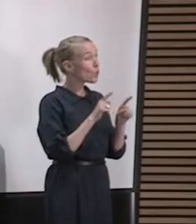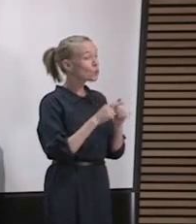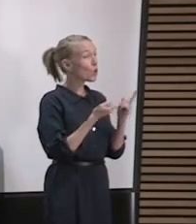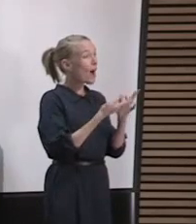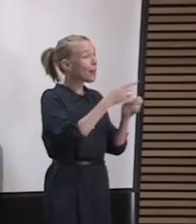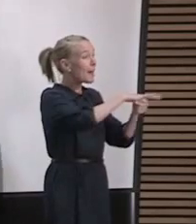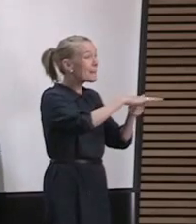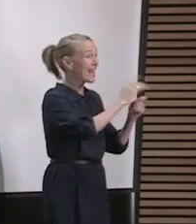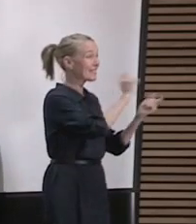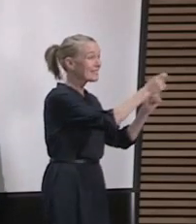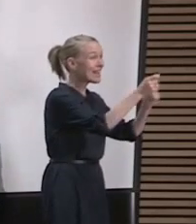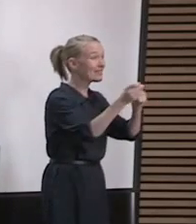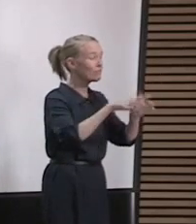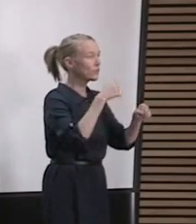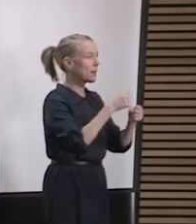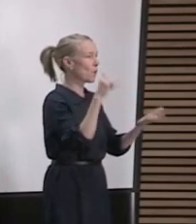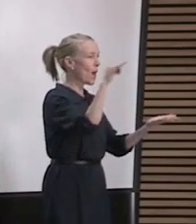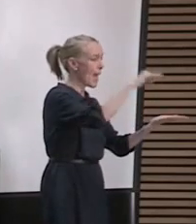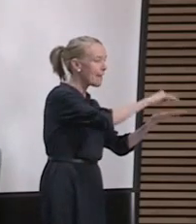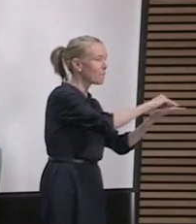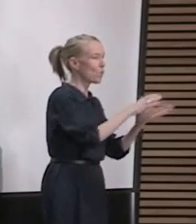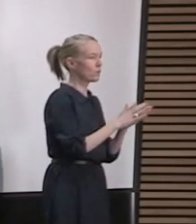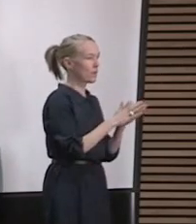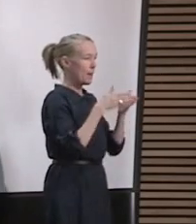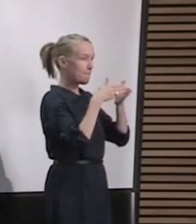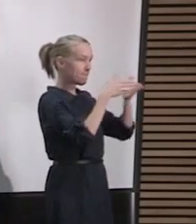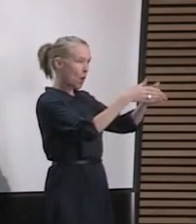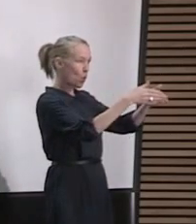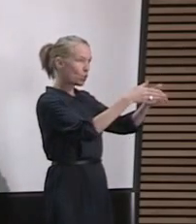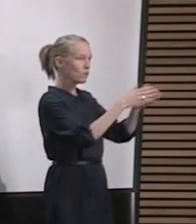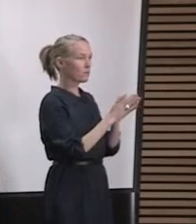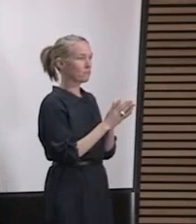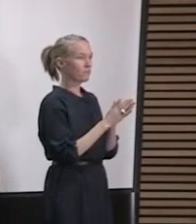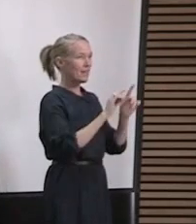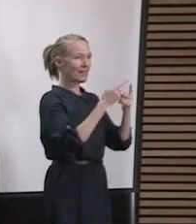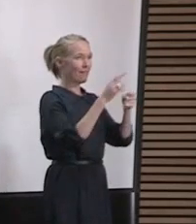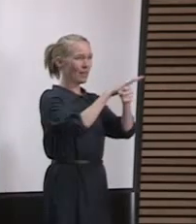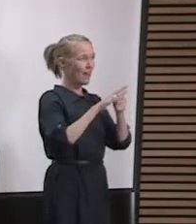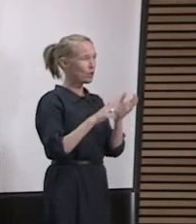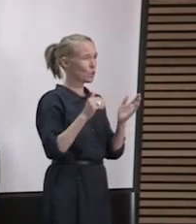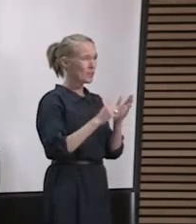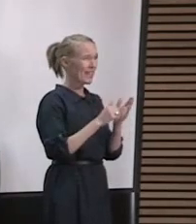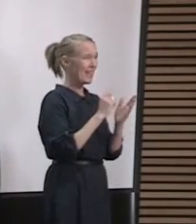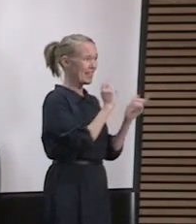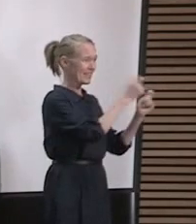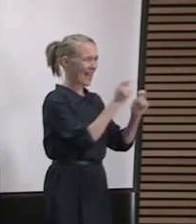for. Addition of testing at a range of settings including